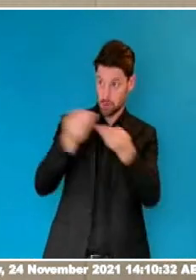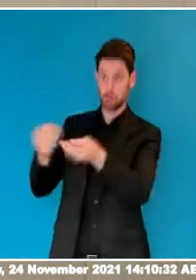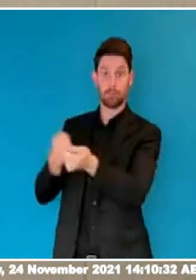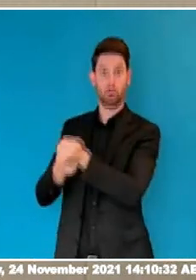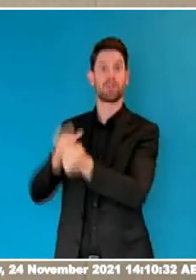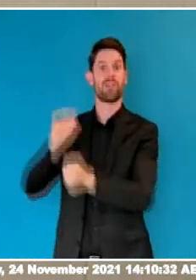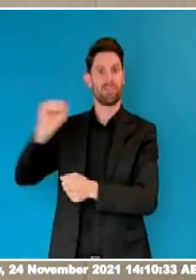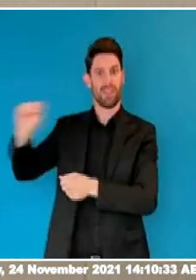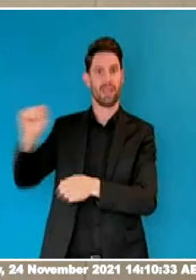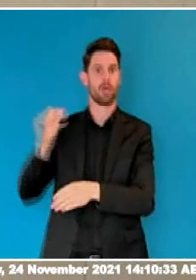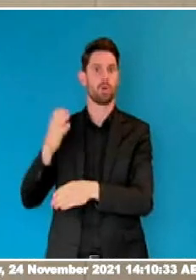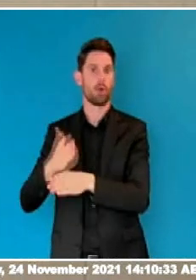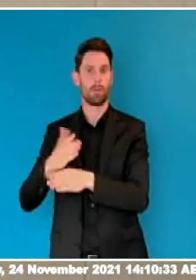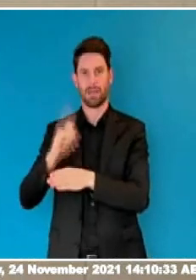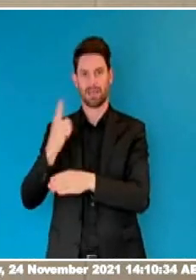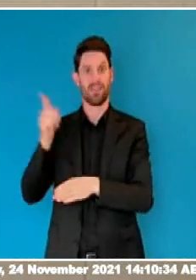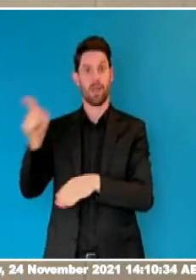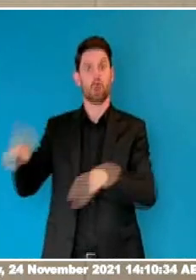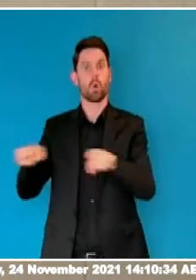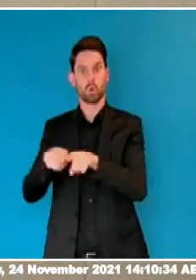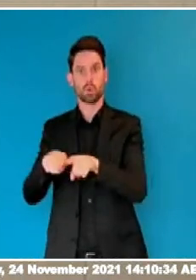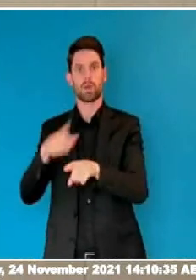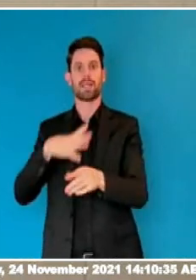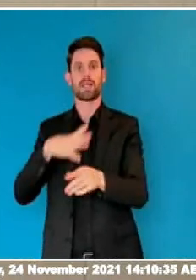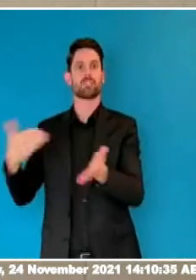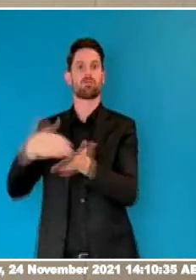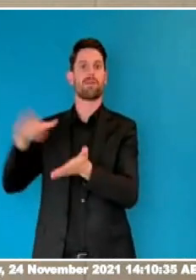subject to further budgetary reviews and processes that still need to occur.